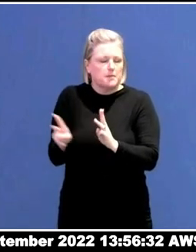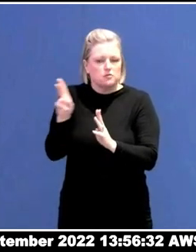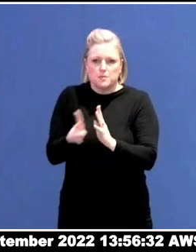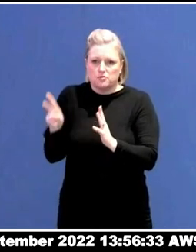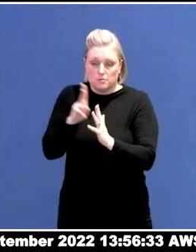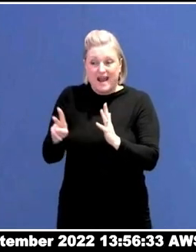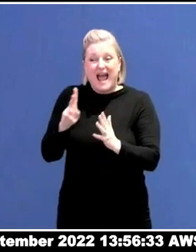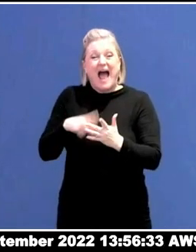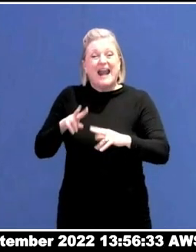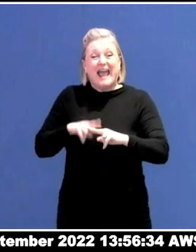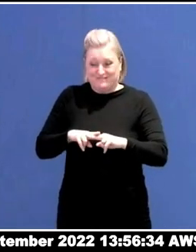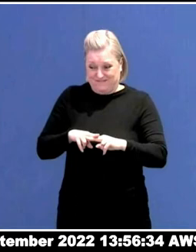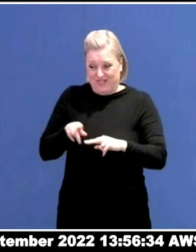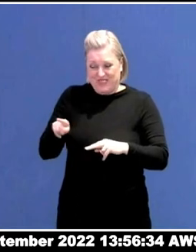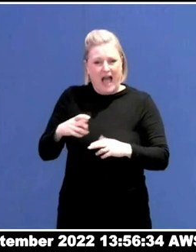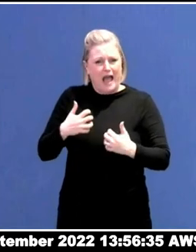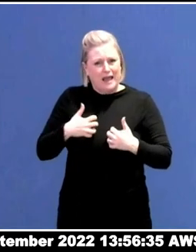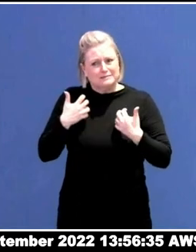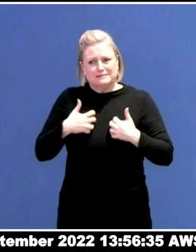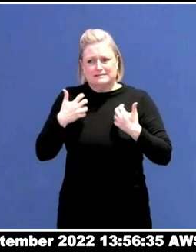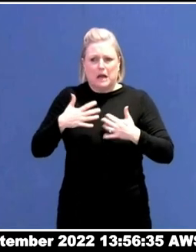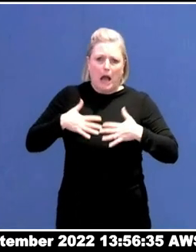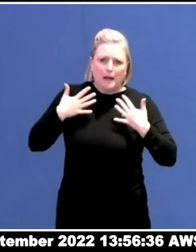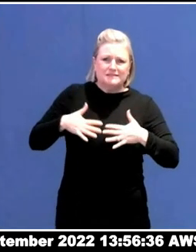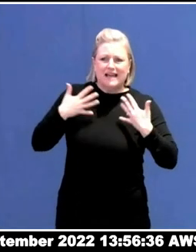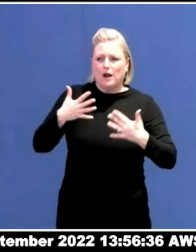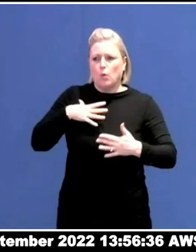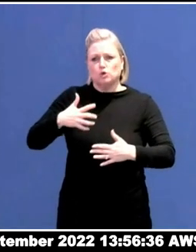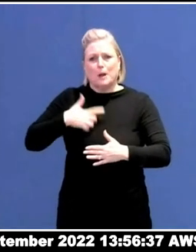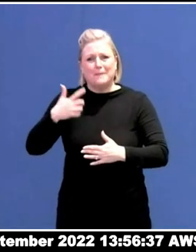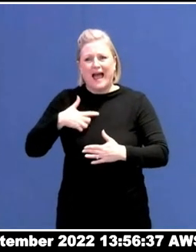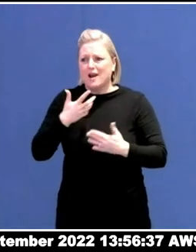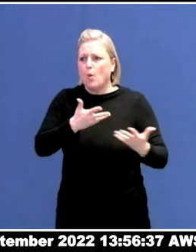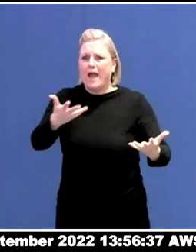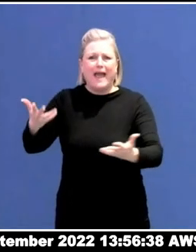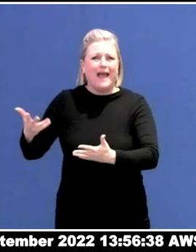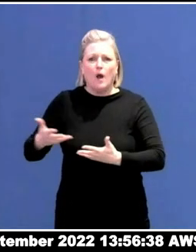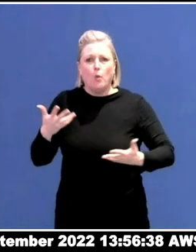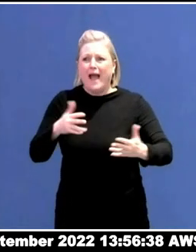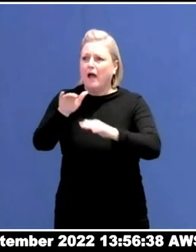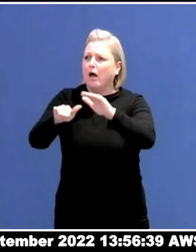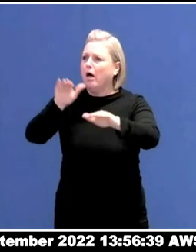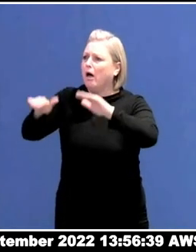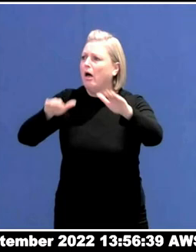So, there needs to be a secret mechanism or one that's holistic amongst the whole cohort